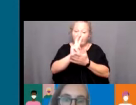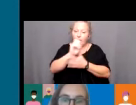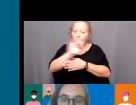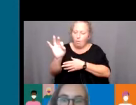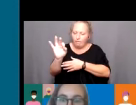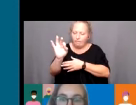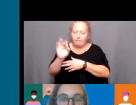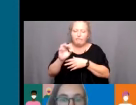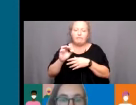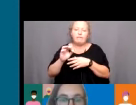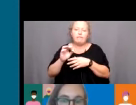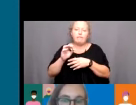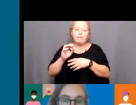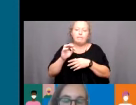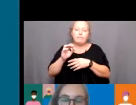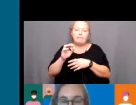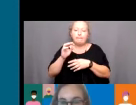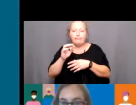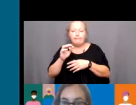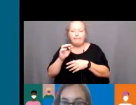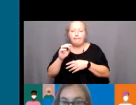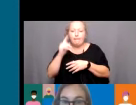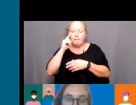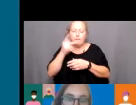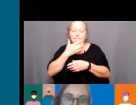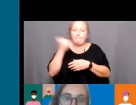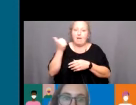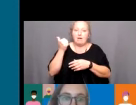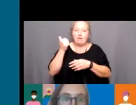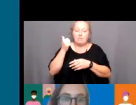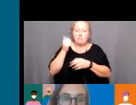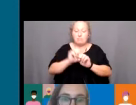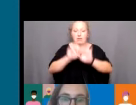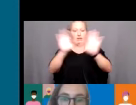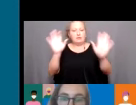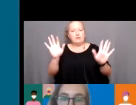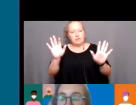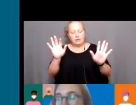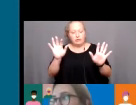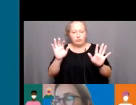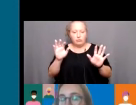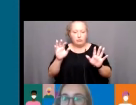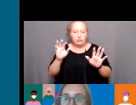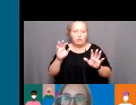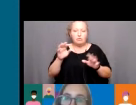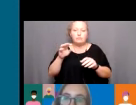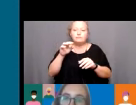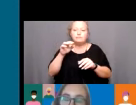and we believe for optimum viewing, that if you go into the right